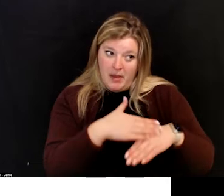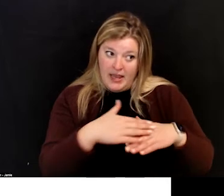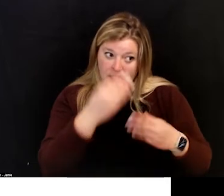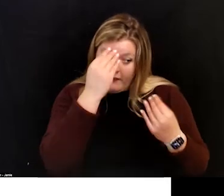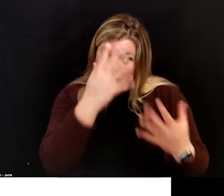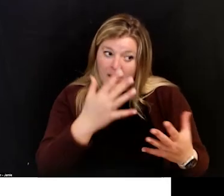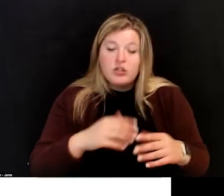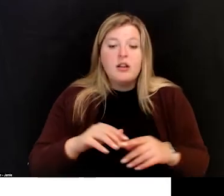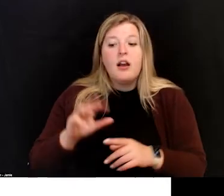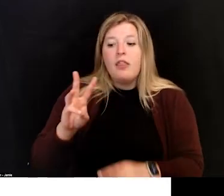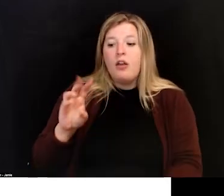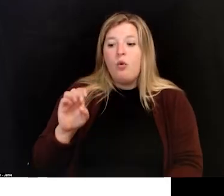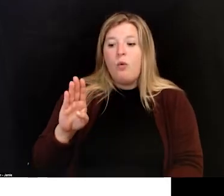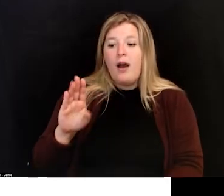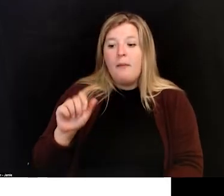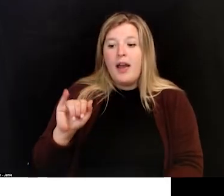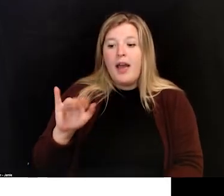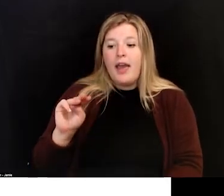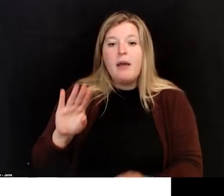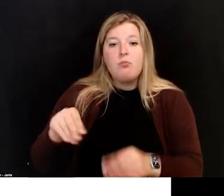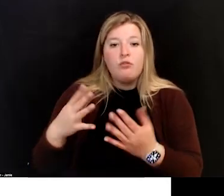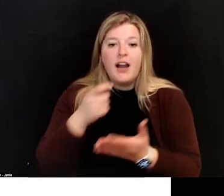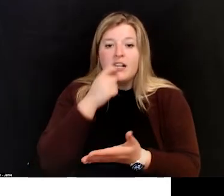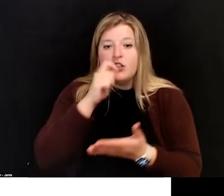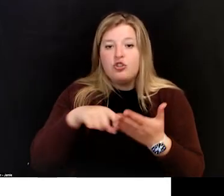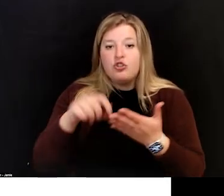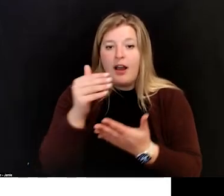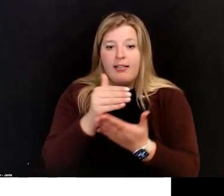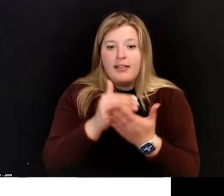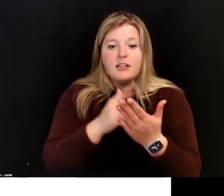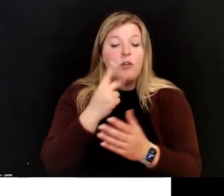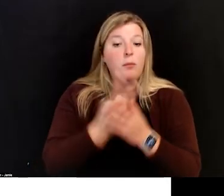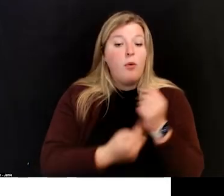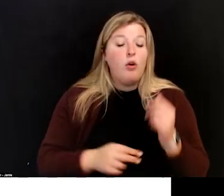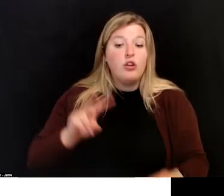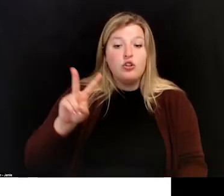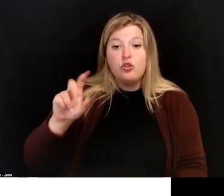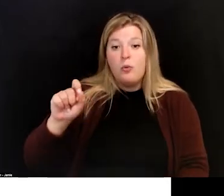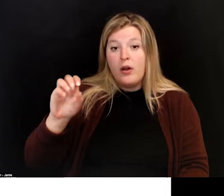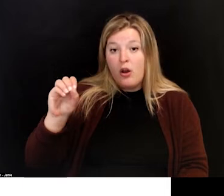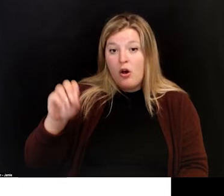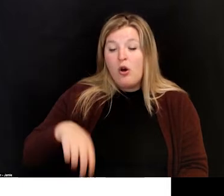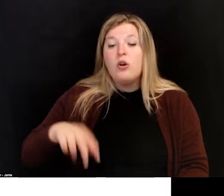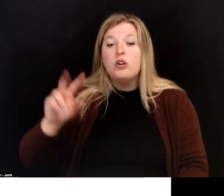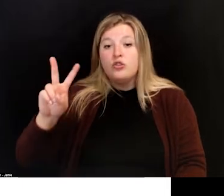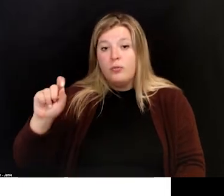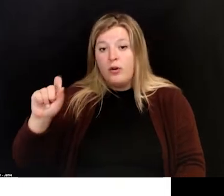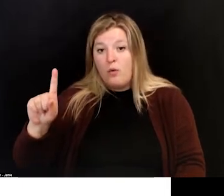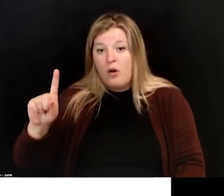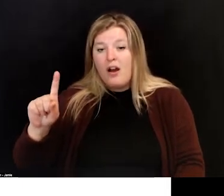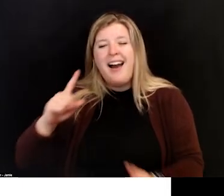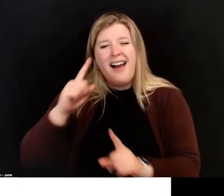WebAIM provides a checklist for both 2.0 and 2.1 that I think has consolidated the critical things